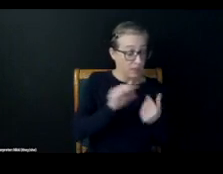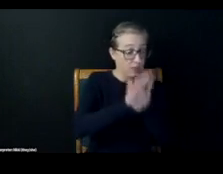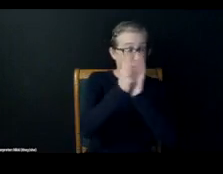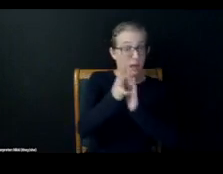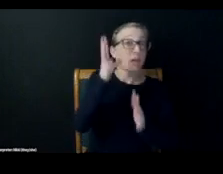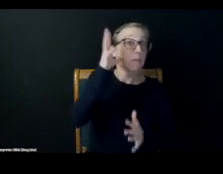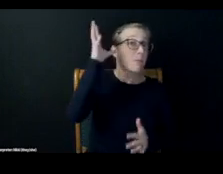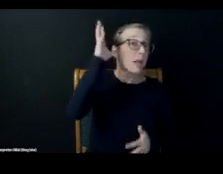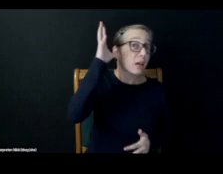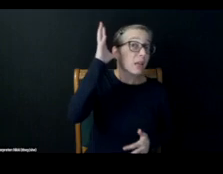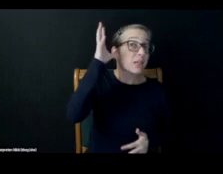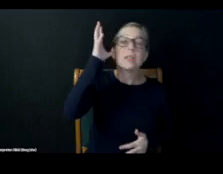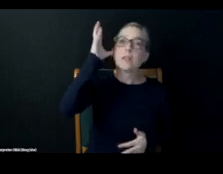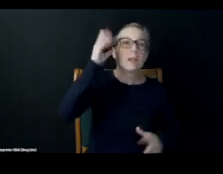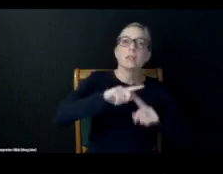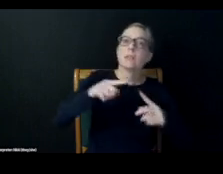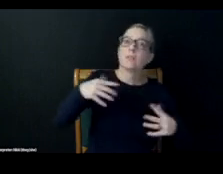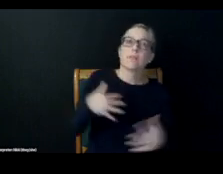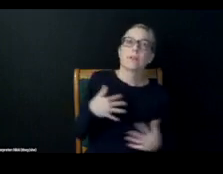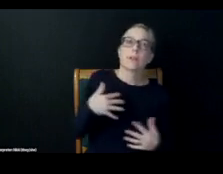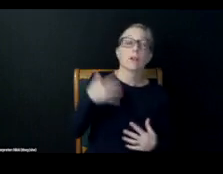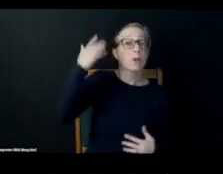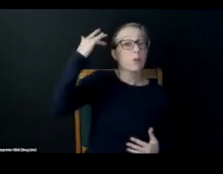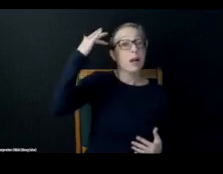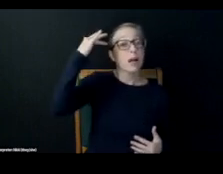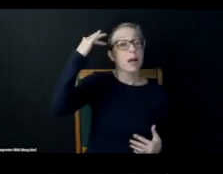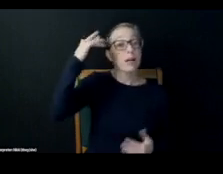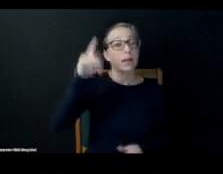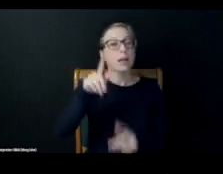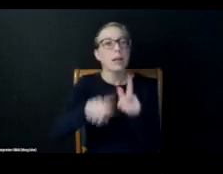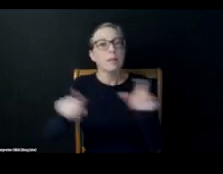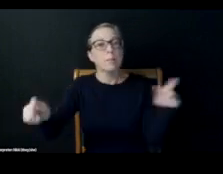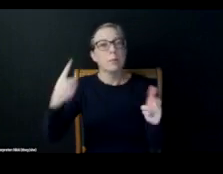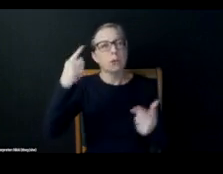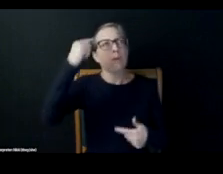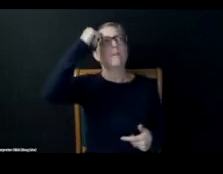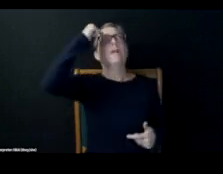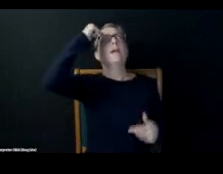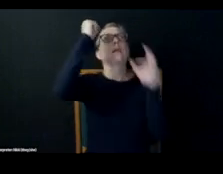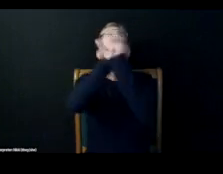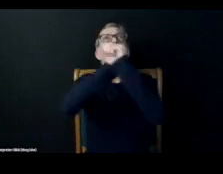When people think of parents with disabilities, they don't necessarily see,